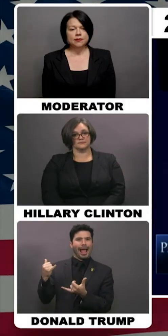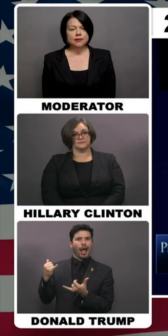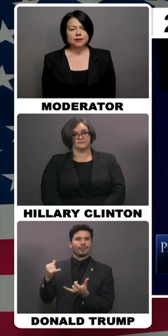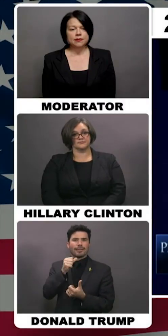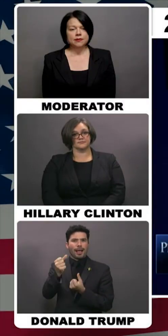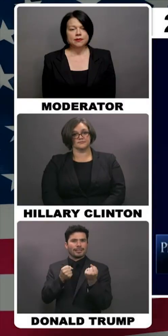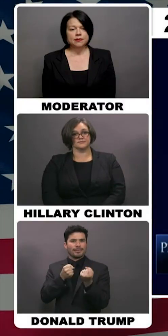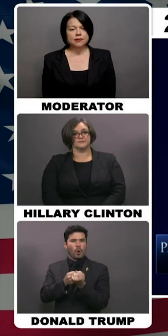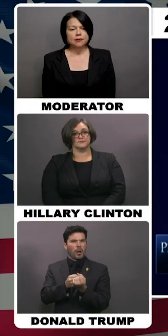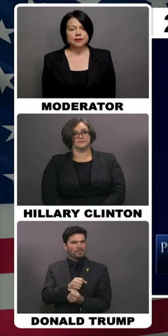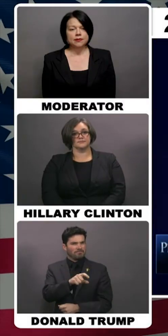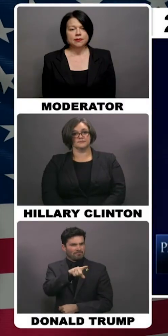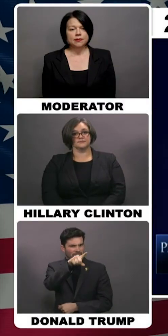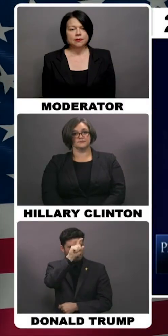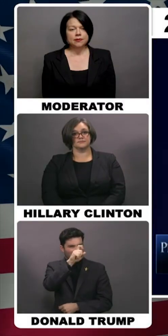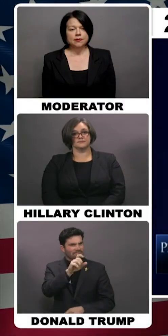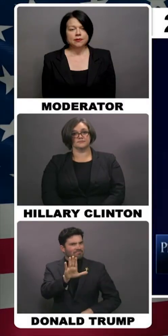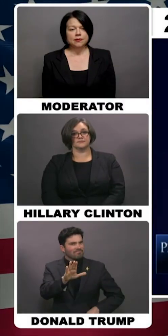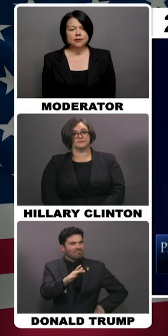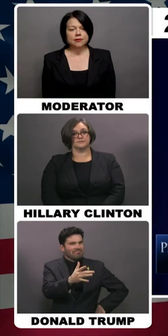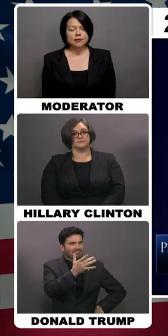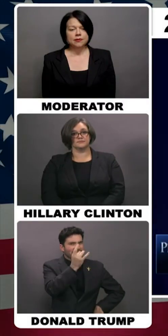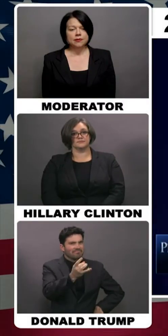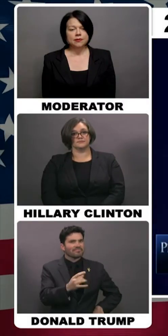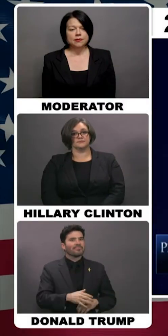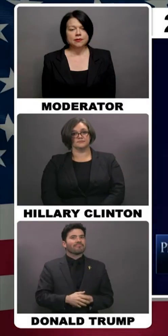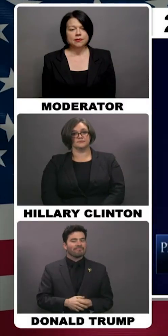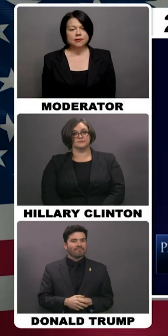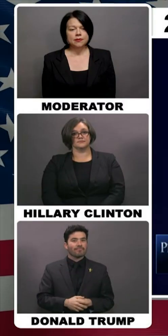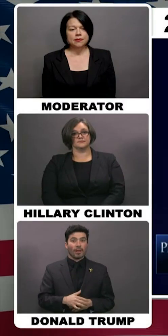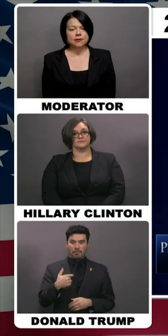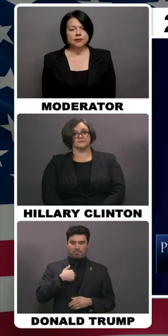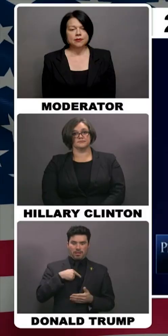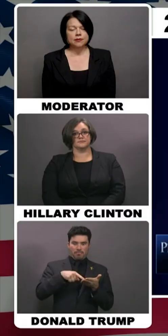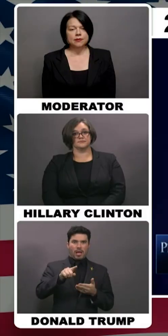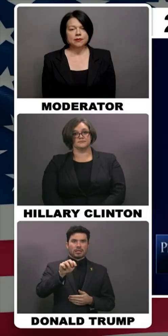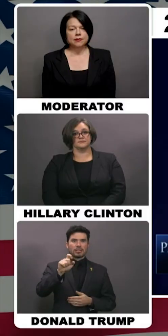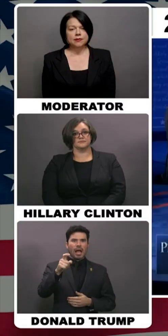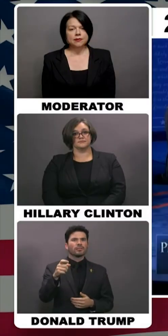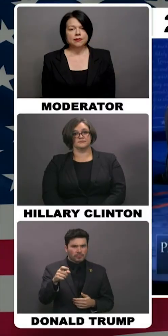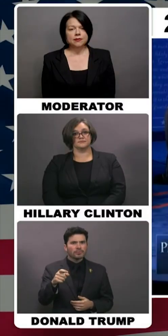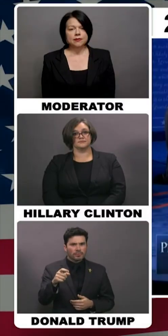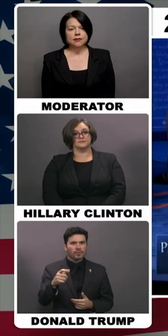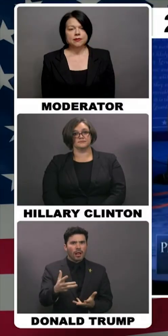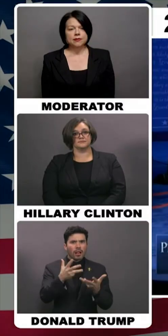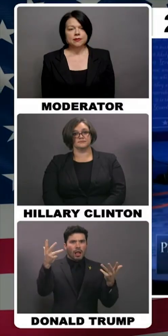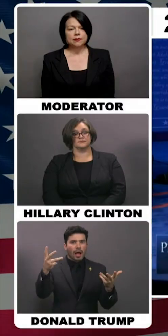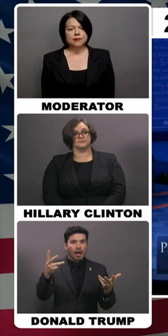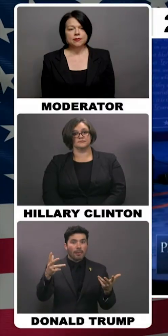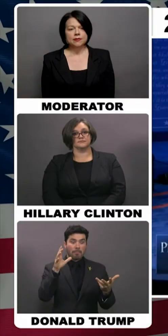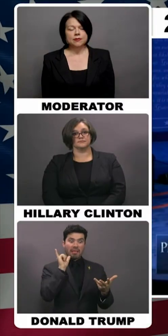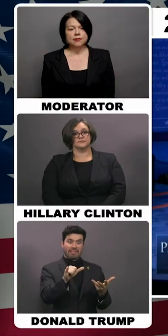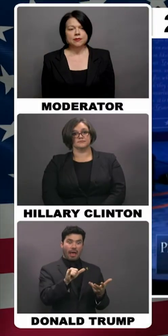I pay tremendous numbers of taxes. I absolutely used it and so did Warren Buffet and so did George Soros.